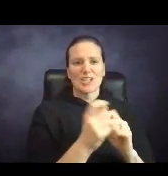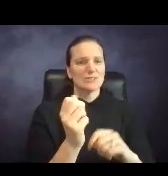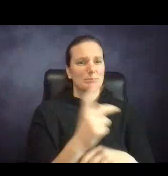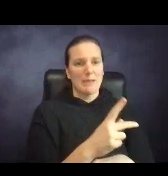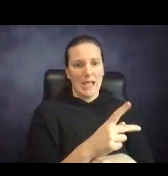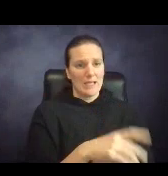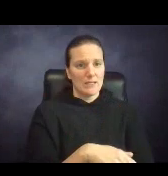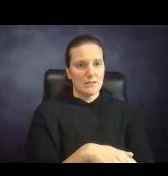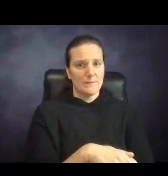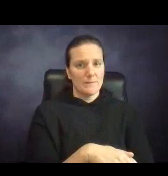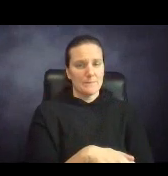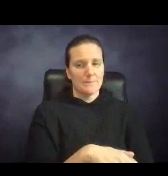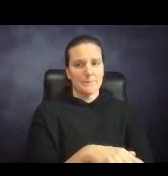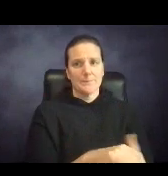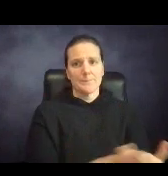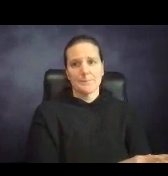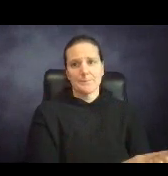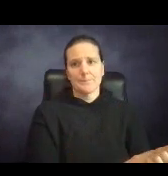The forms that we use are gels and creams.